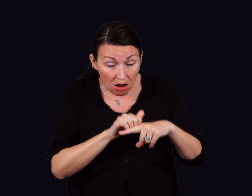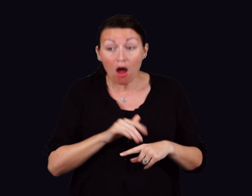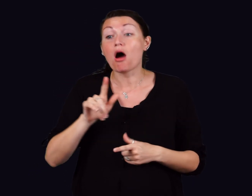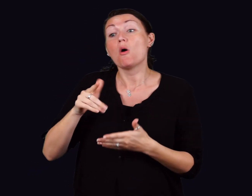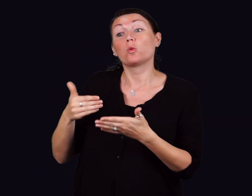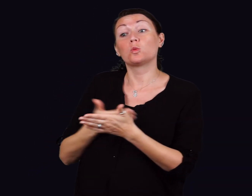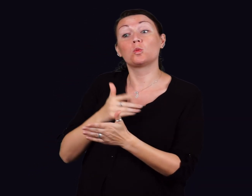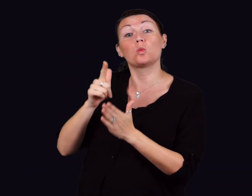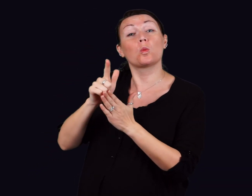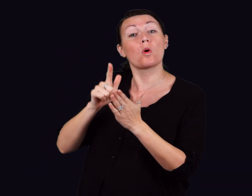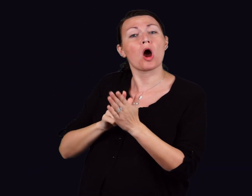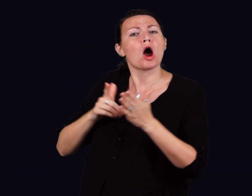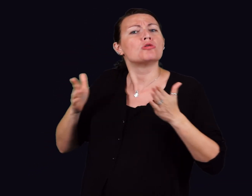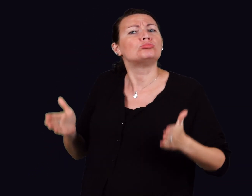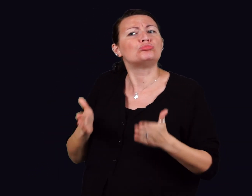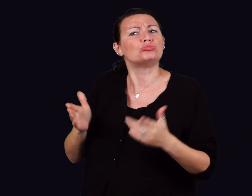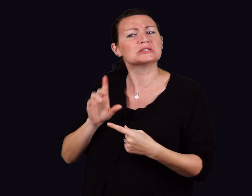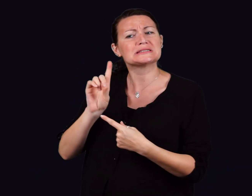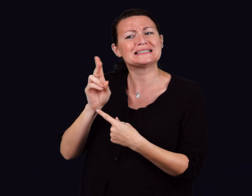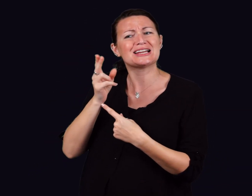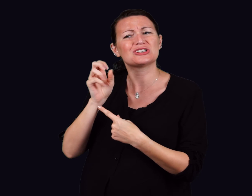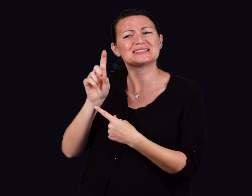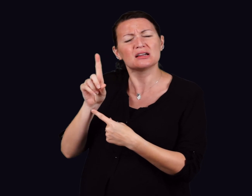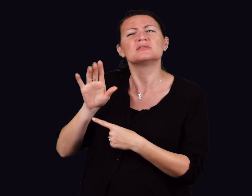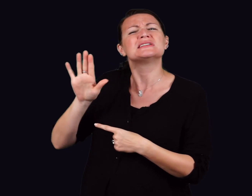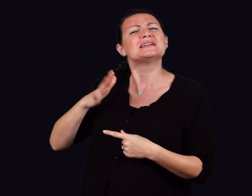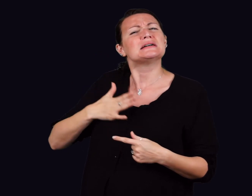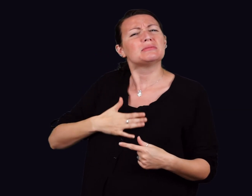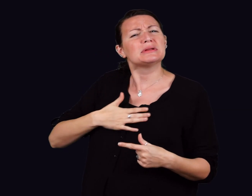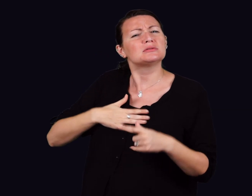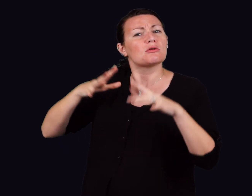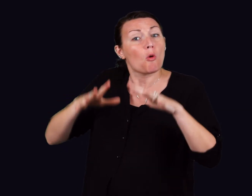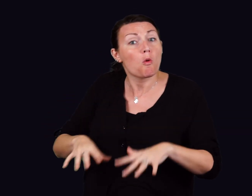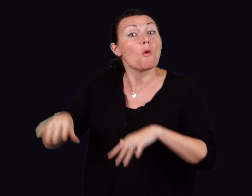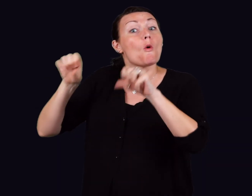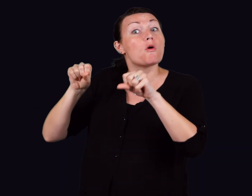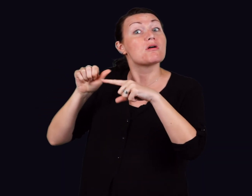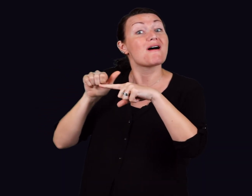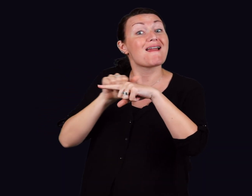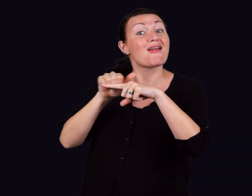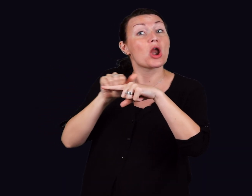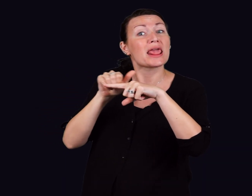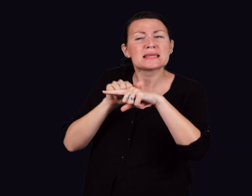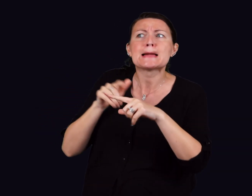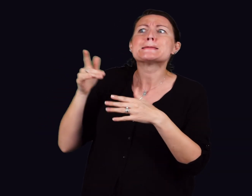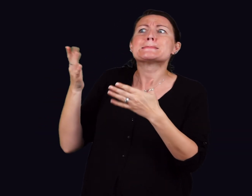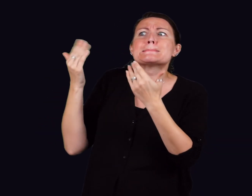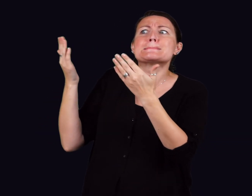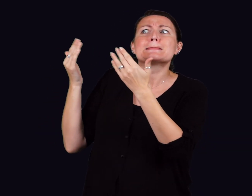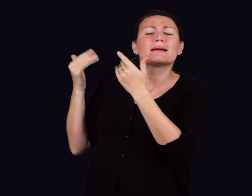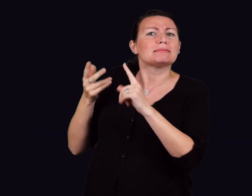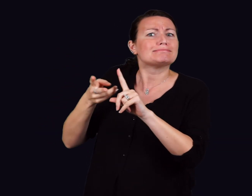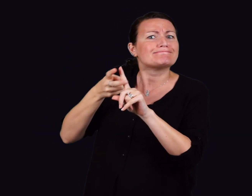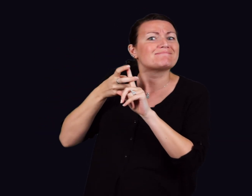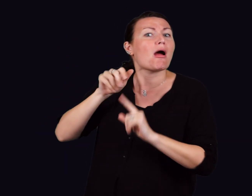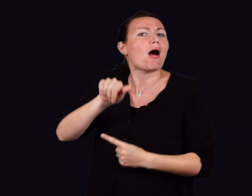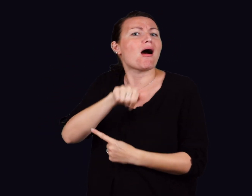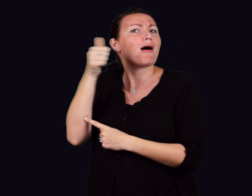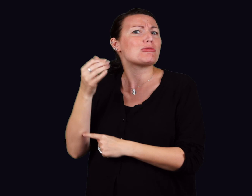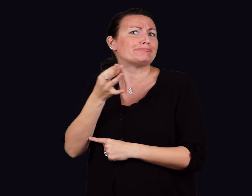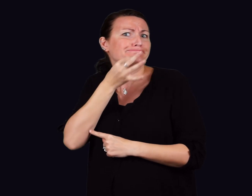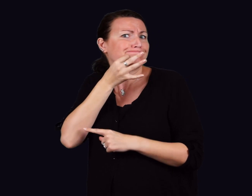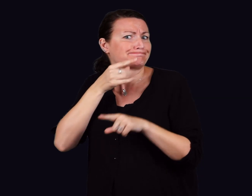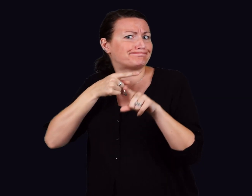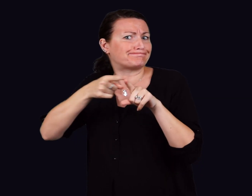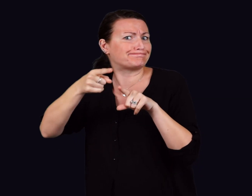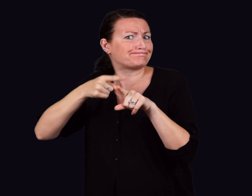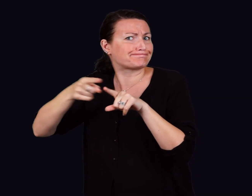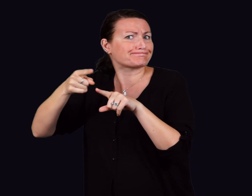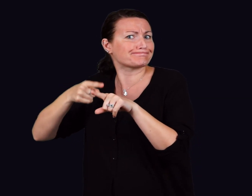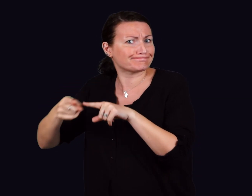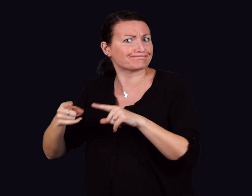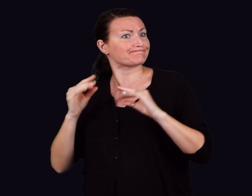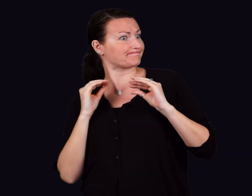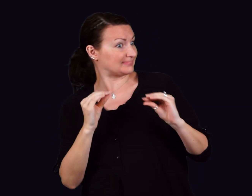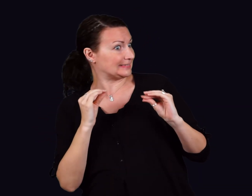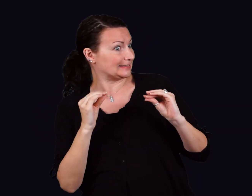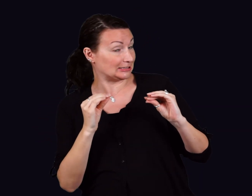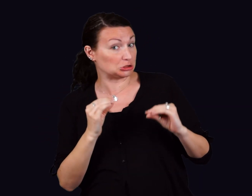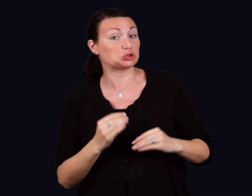the new law encourages them to also host trainings led by other experts